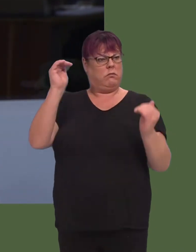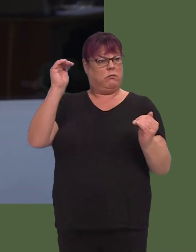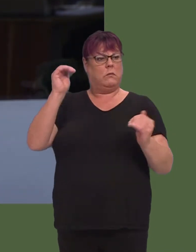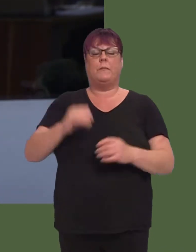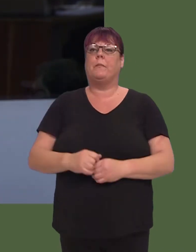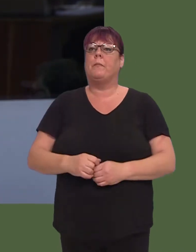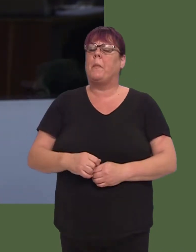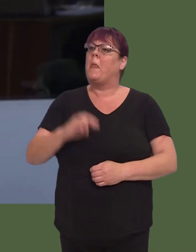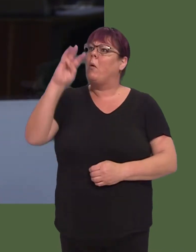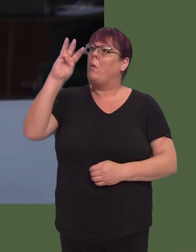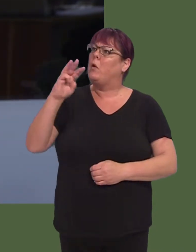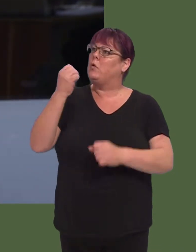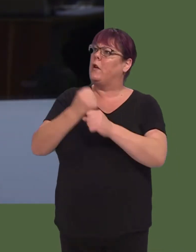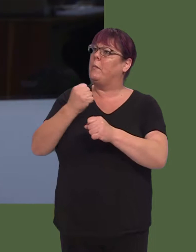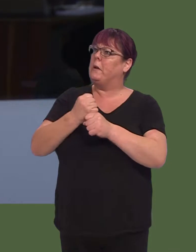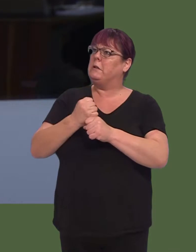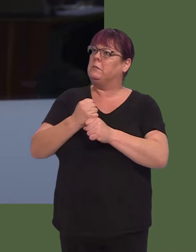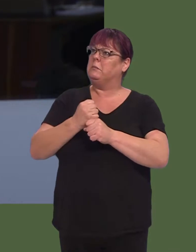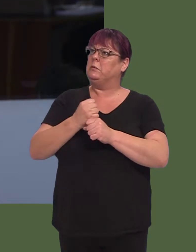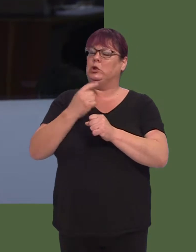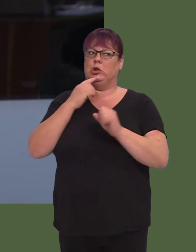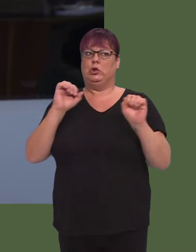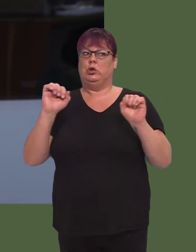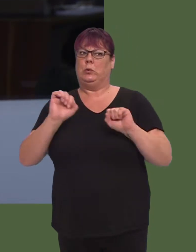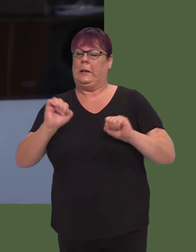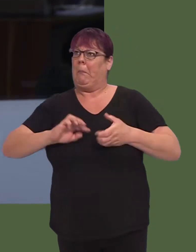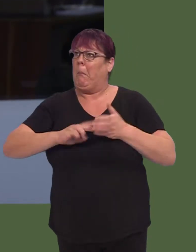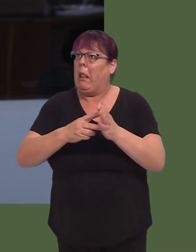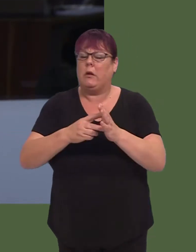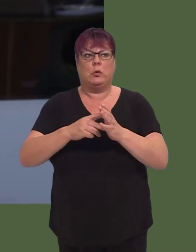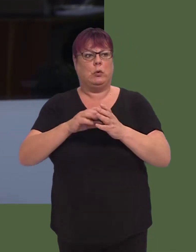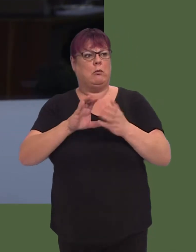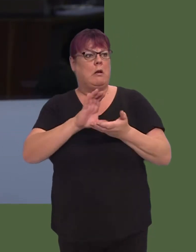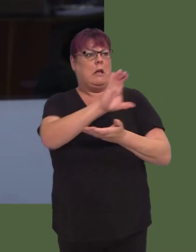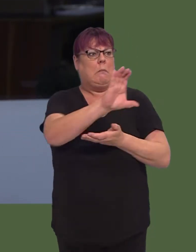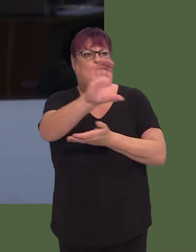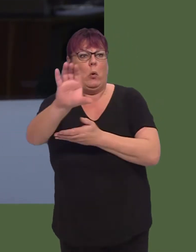Given the failure of Welsh Government to diversify its export destinations, what action will